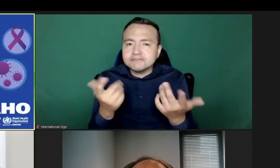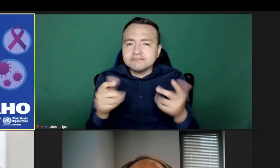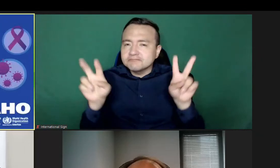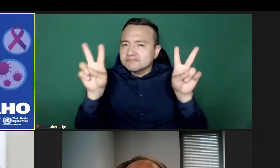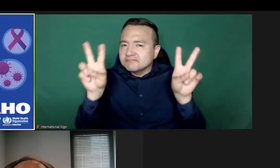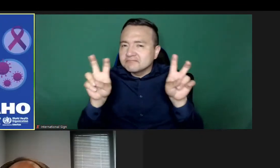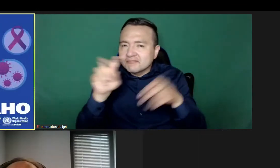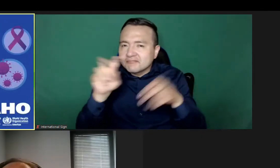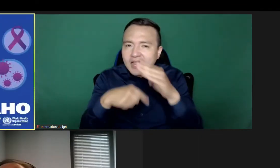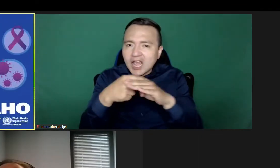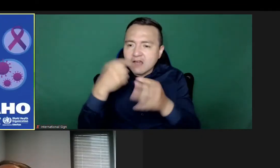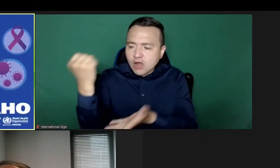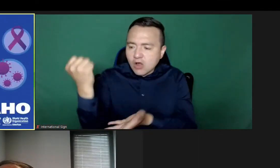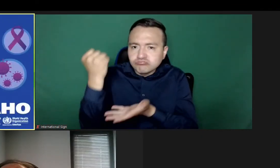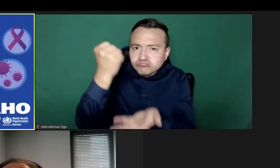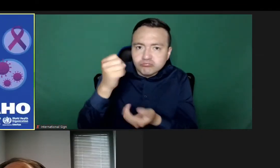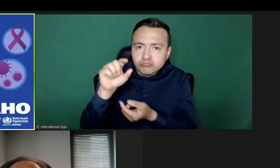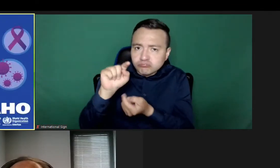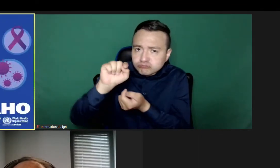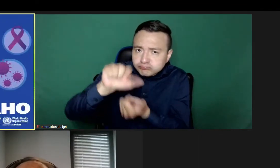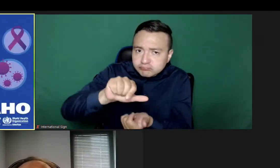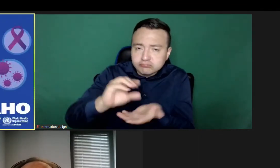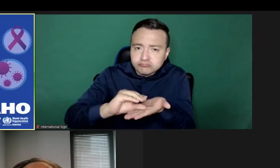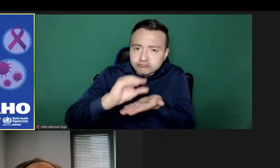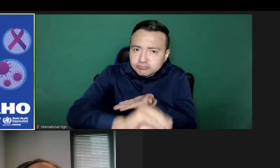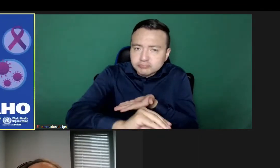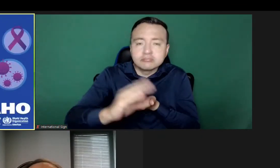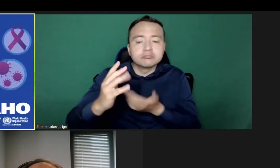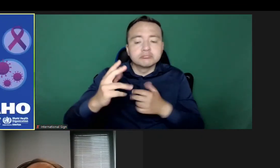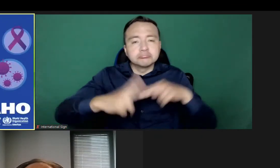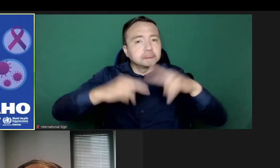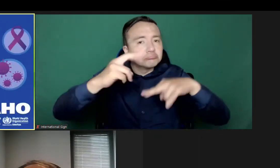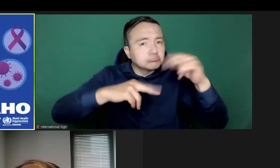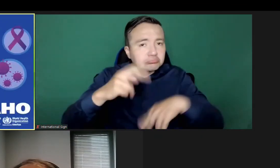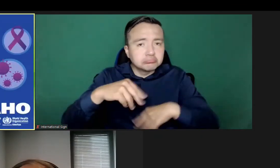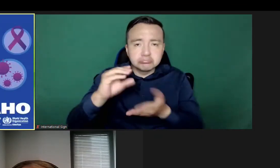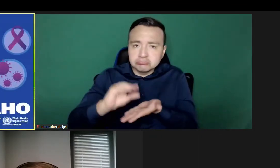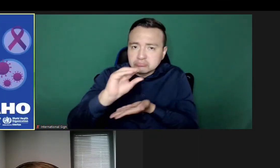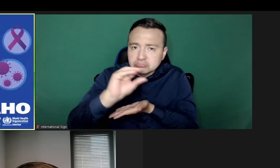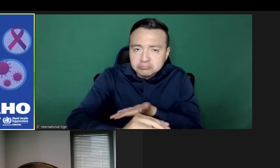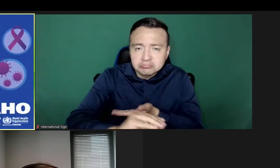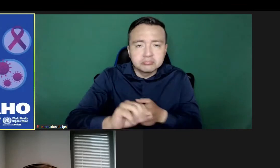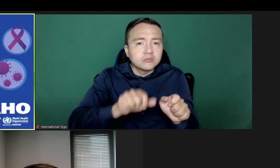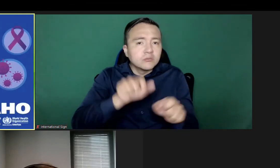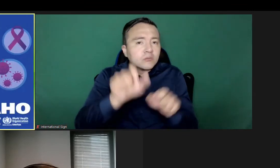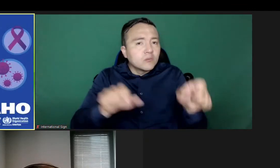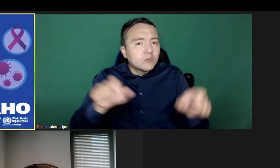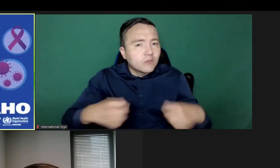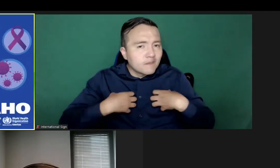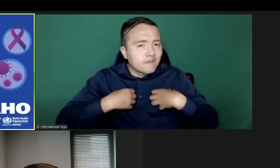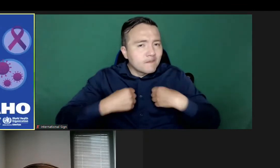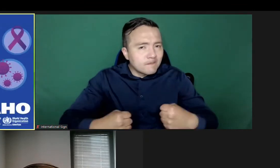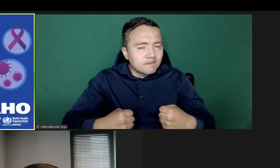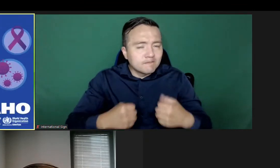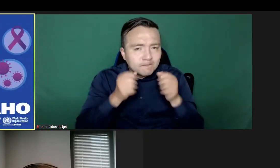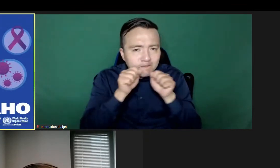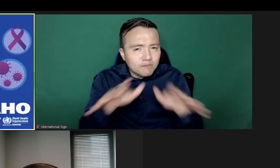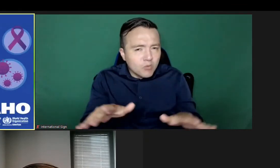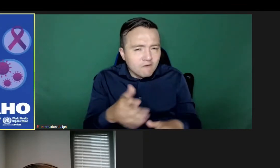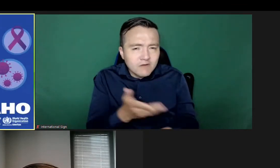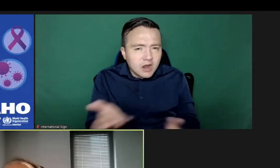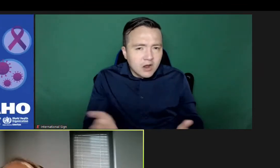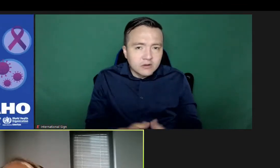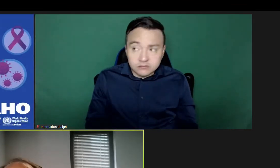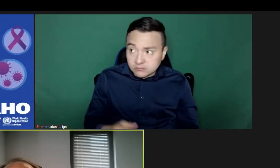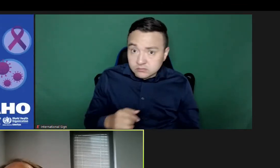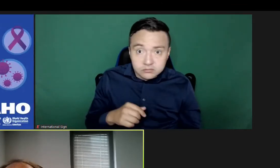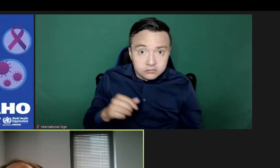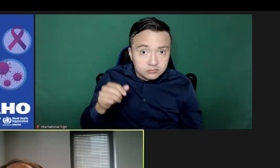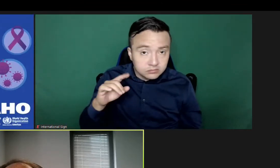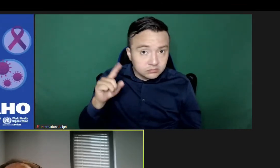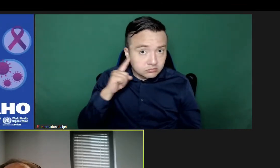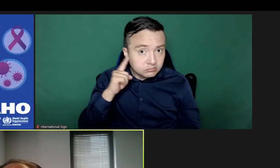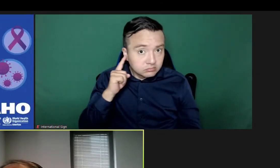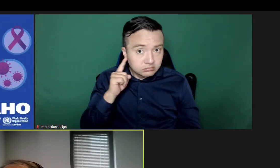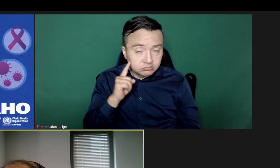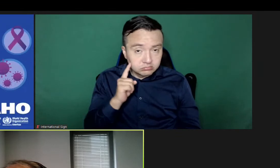I hope you can hear me.